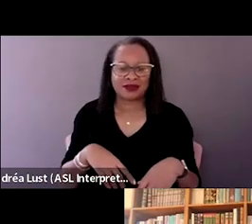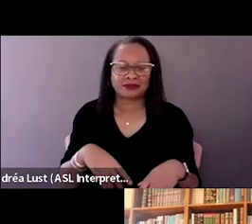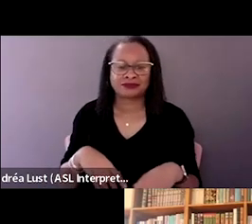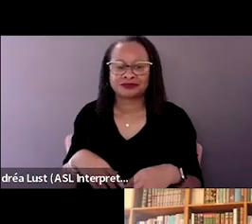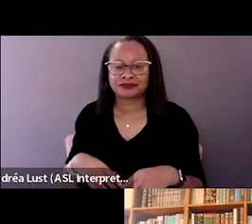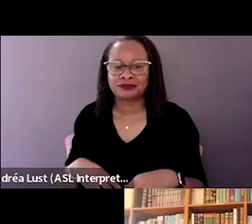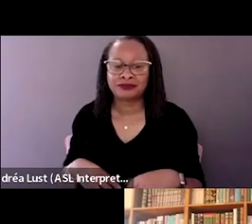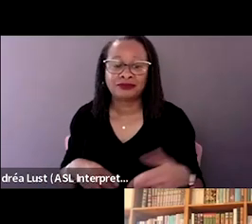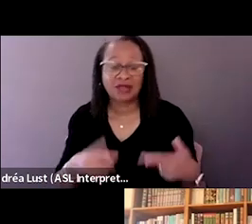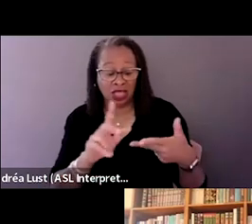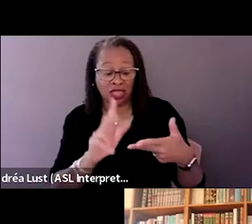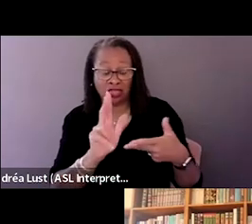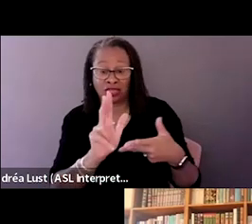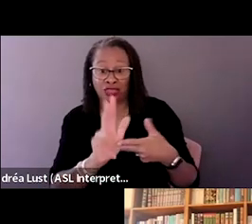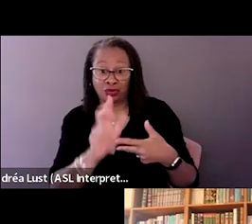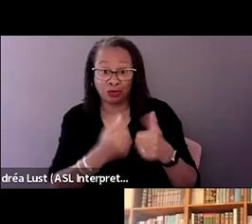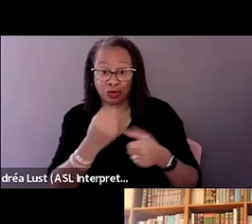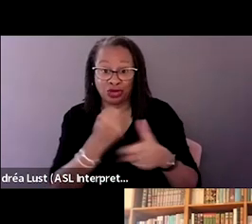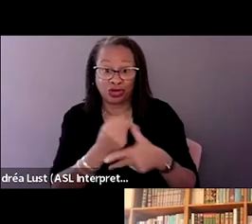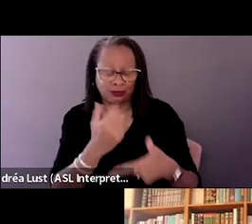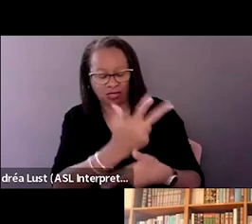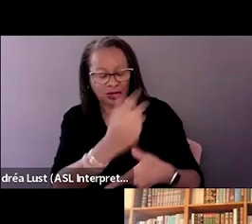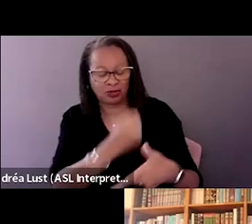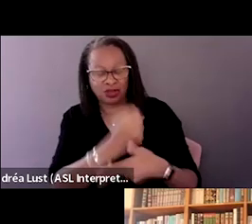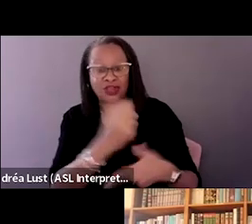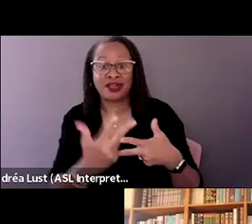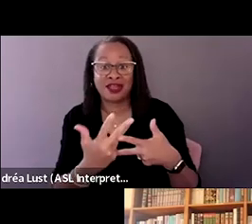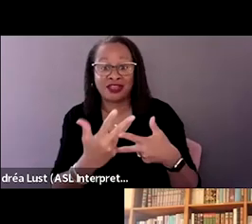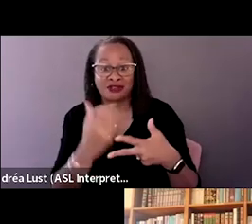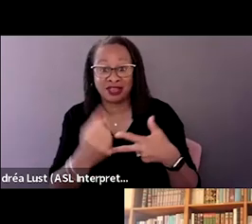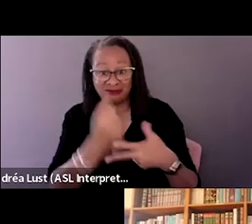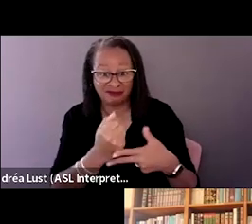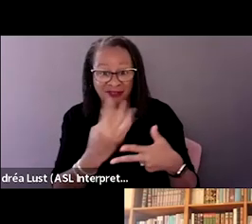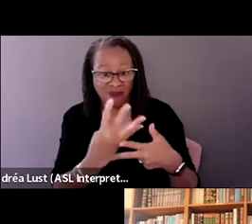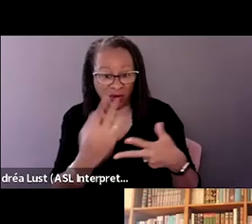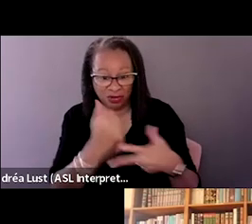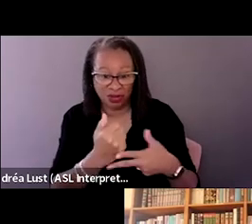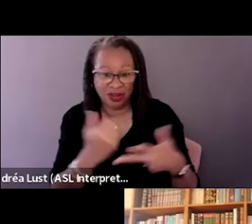Four a year for feature length documentaries. And five a year for participation to .